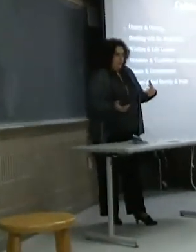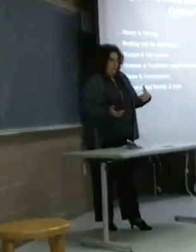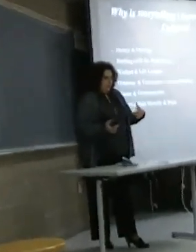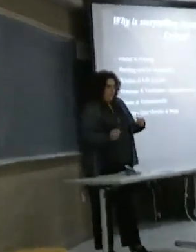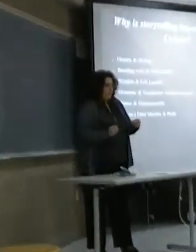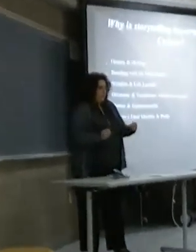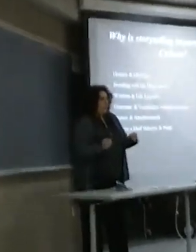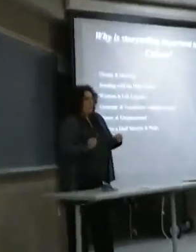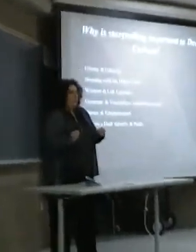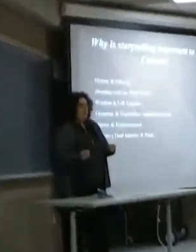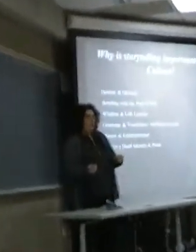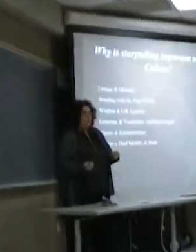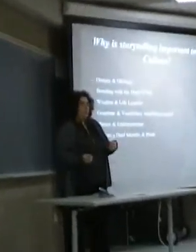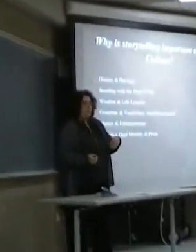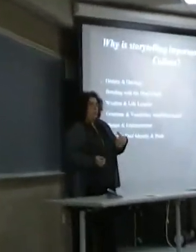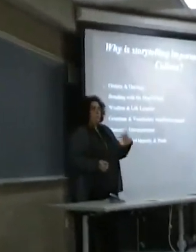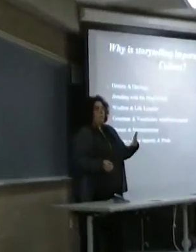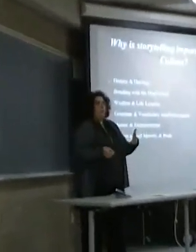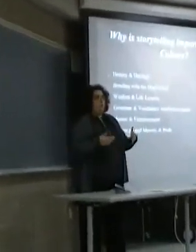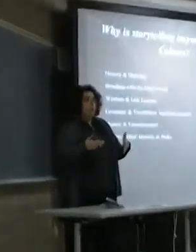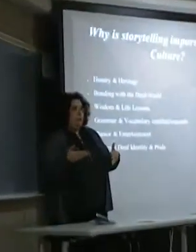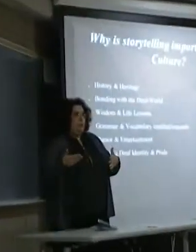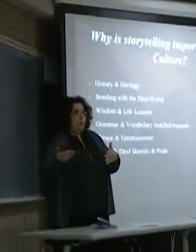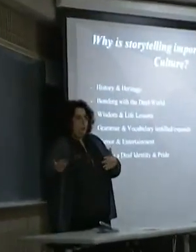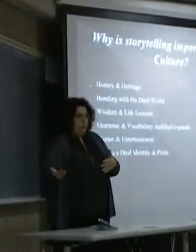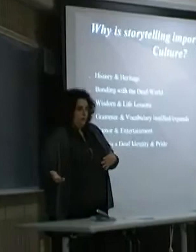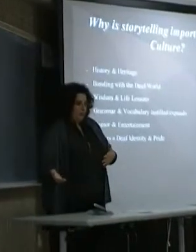the only way Deaf history could be passed from generation to generation